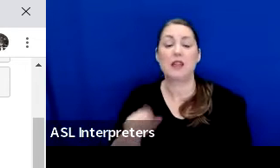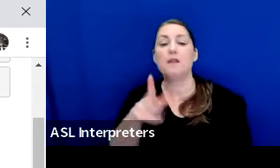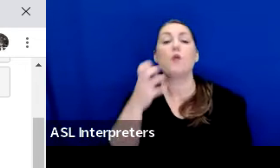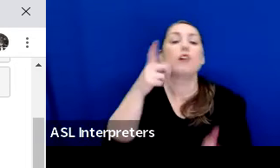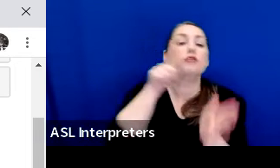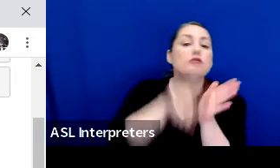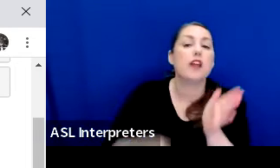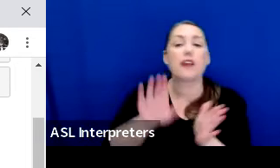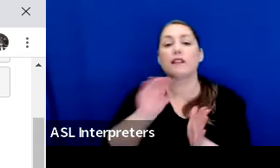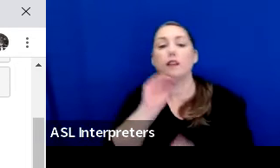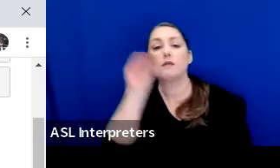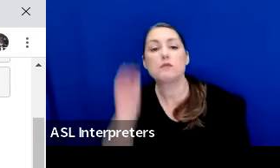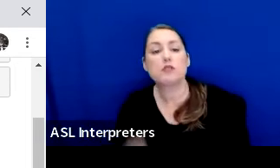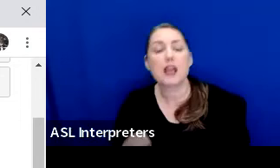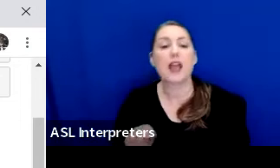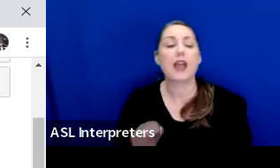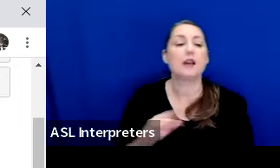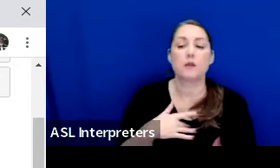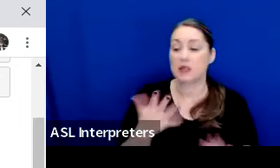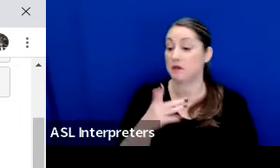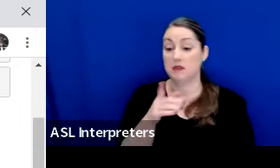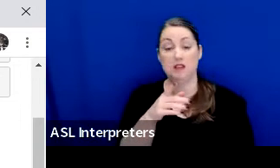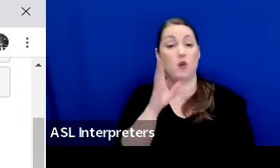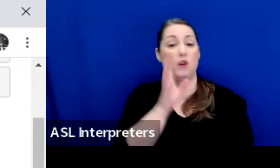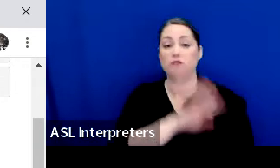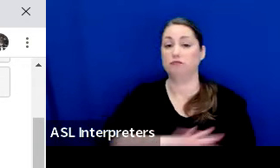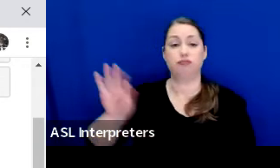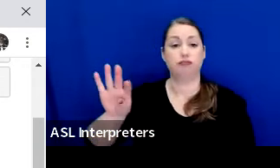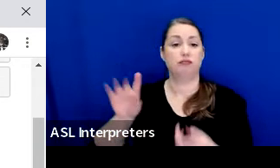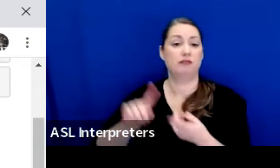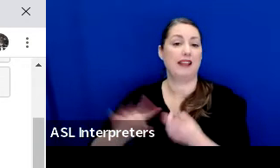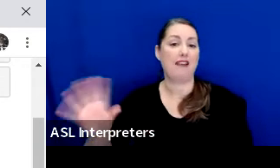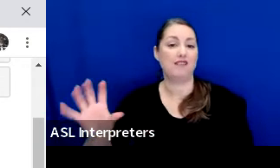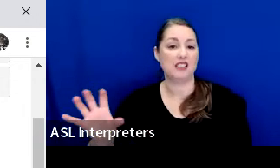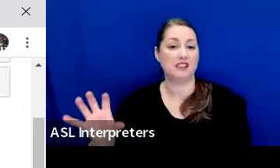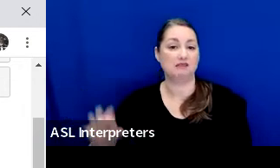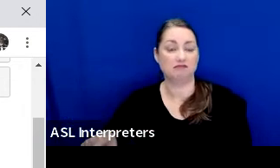Because that gets put right in the canvas and it's there. So it's really nice. It's really nice.